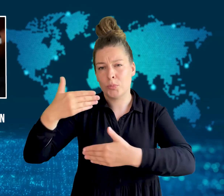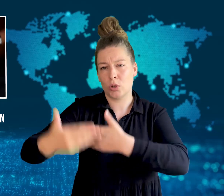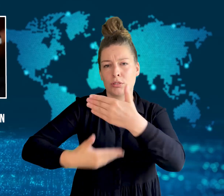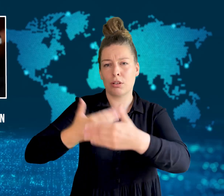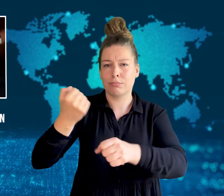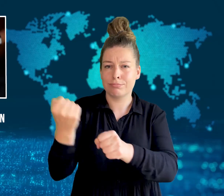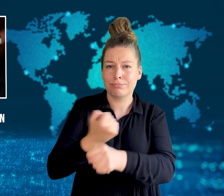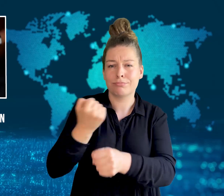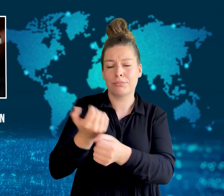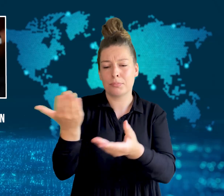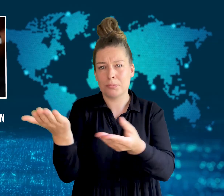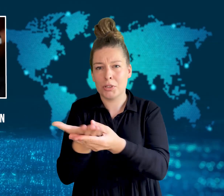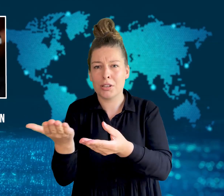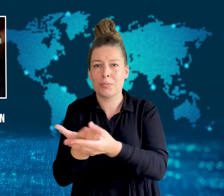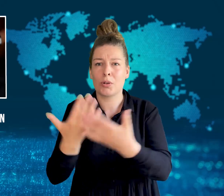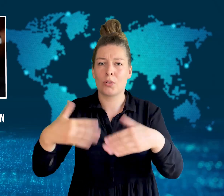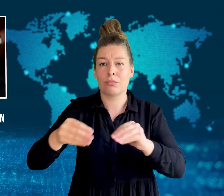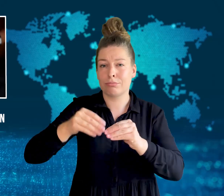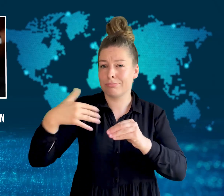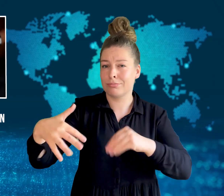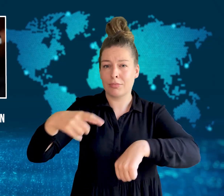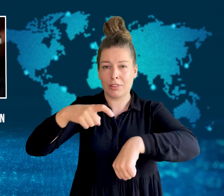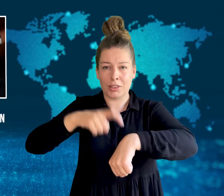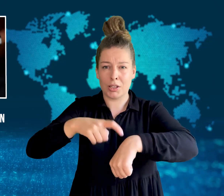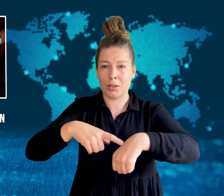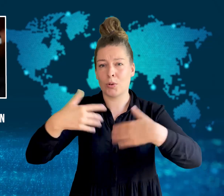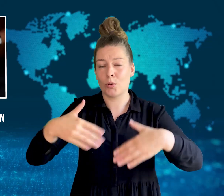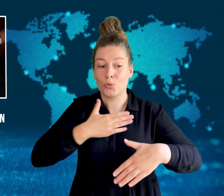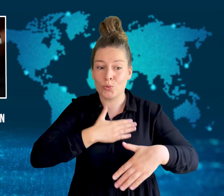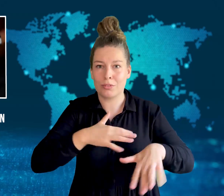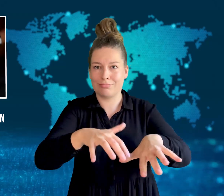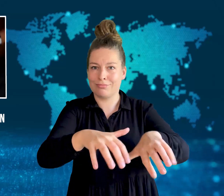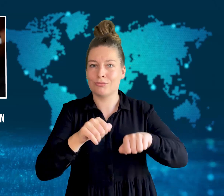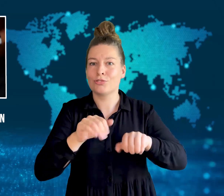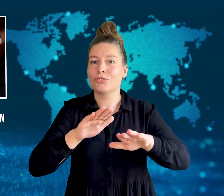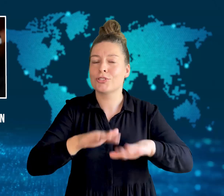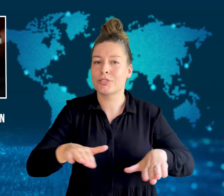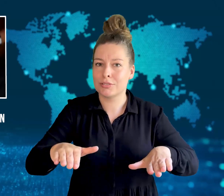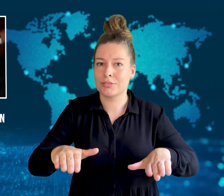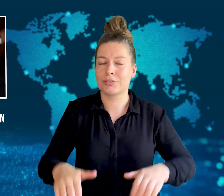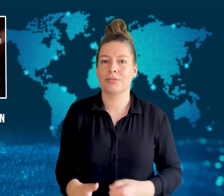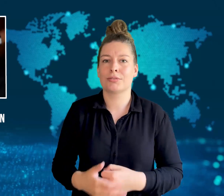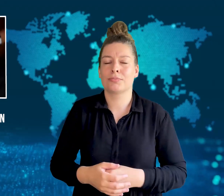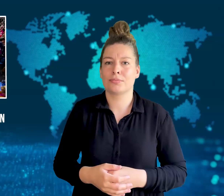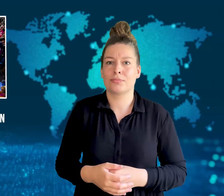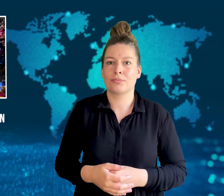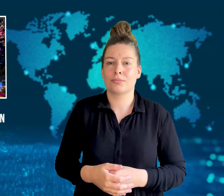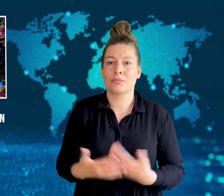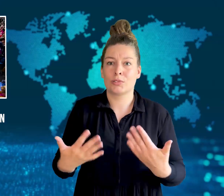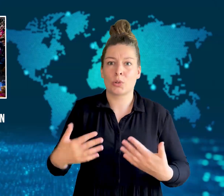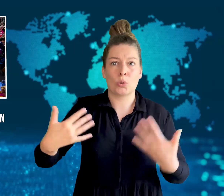she would have to go through a long and expensive adoption procedure.